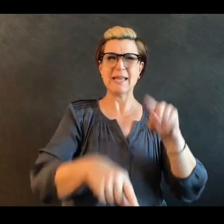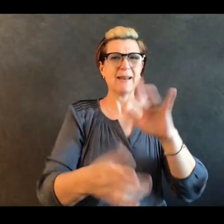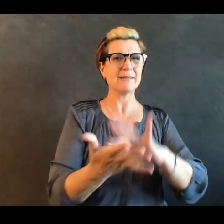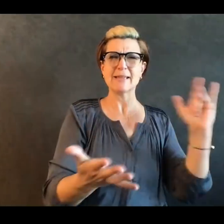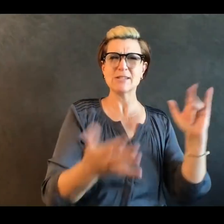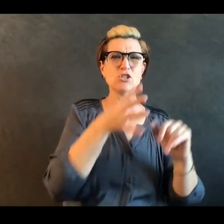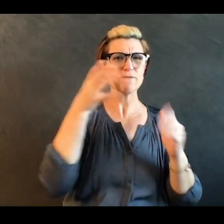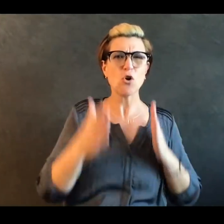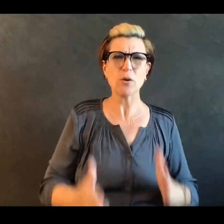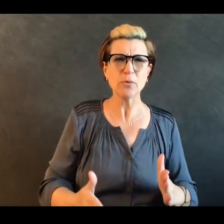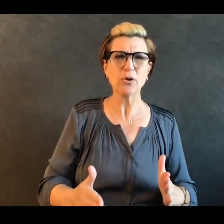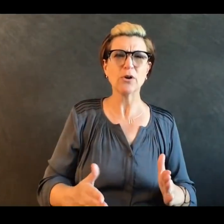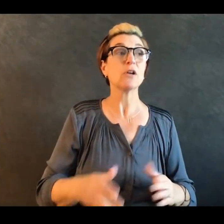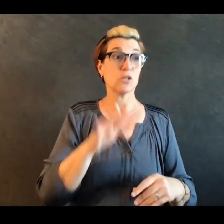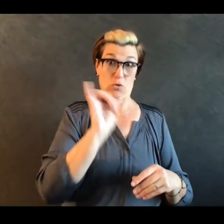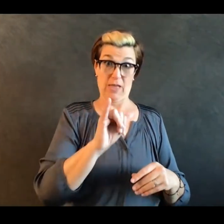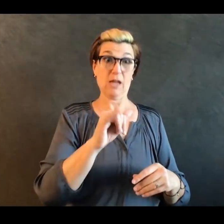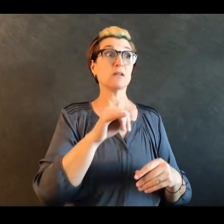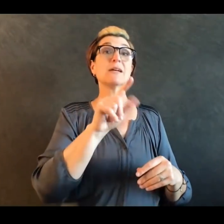lot of money that we've taken in from China we're going to be distributing